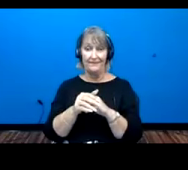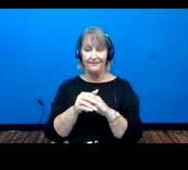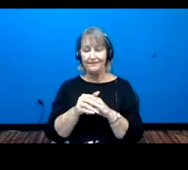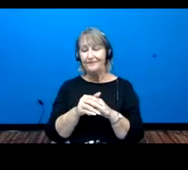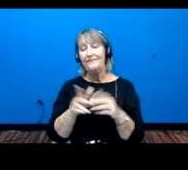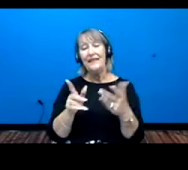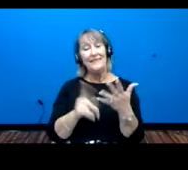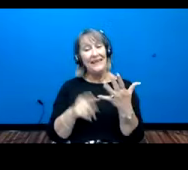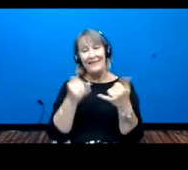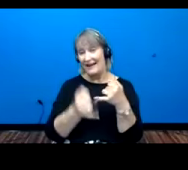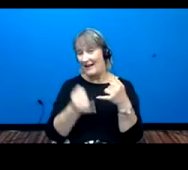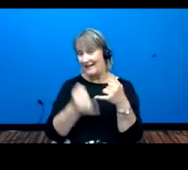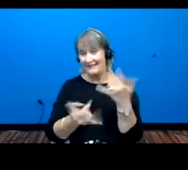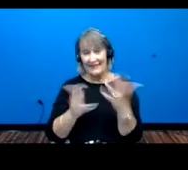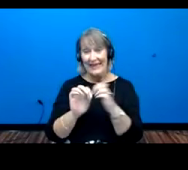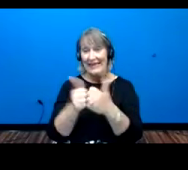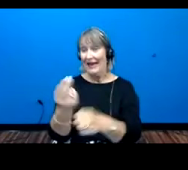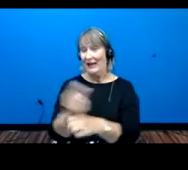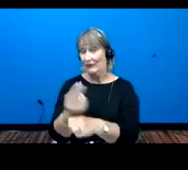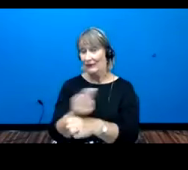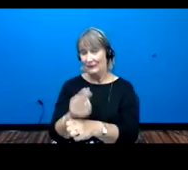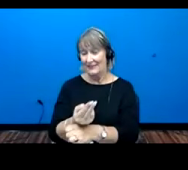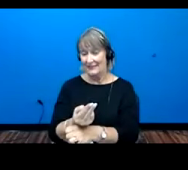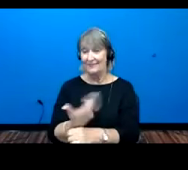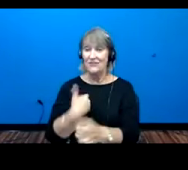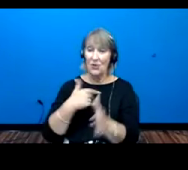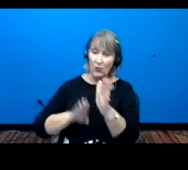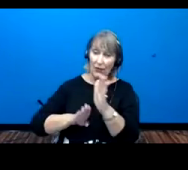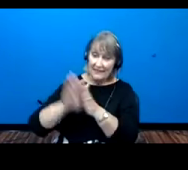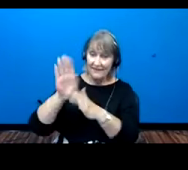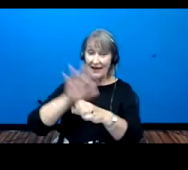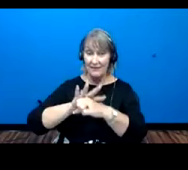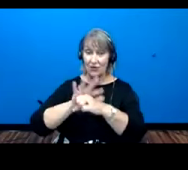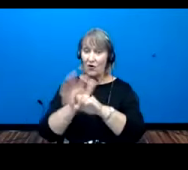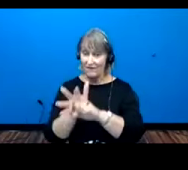that's where it's at, right— so the development of COVID-19 guidance documents